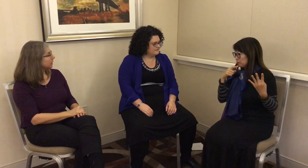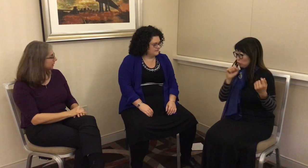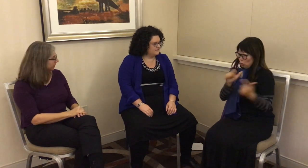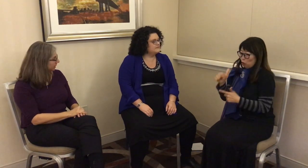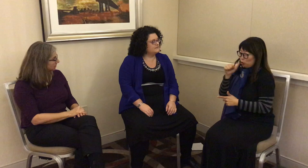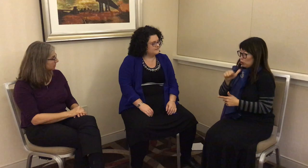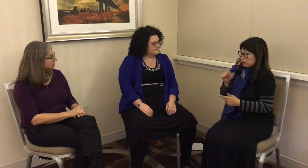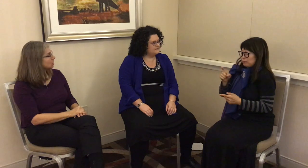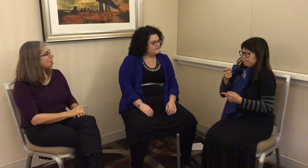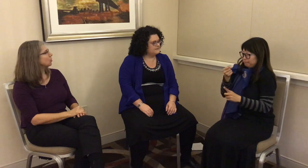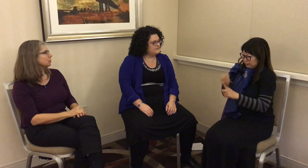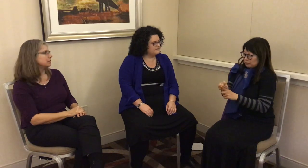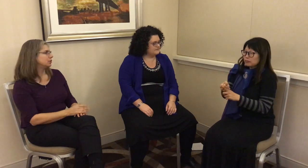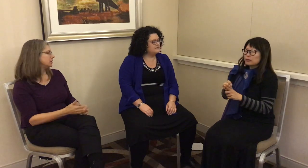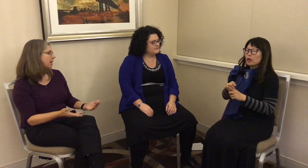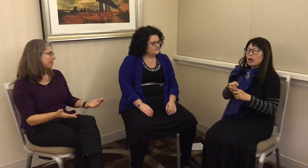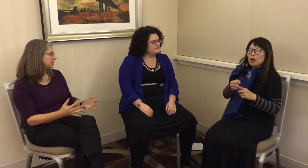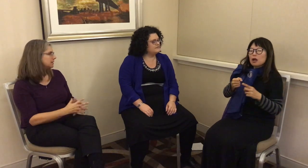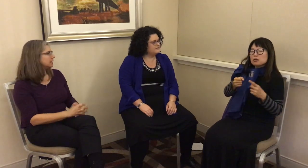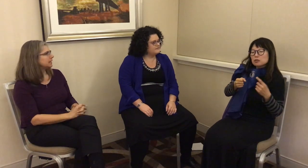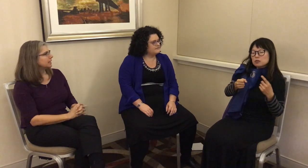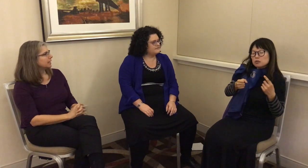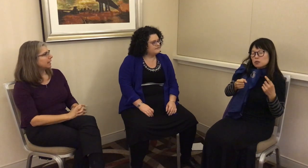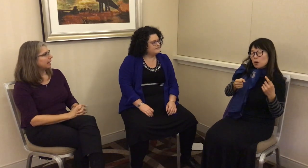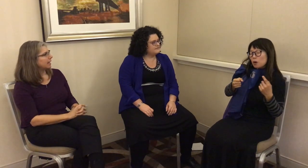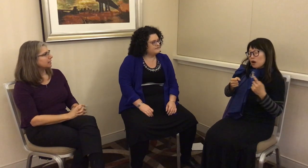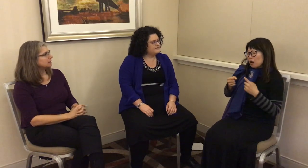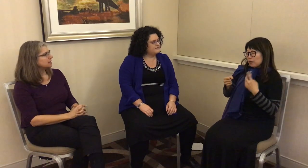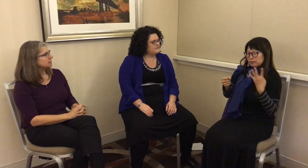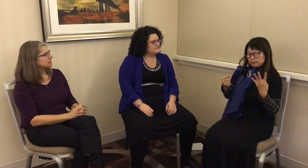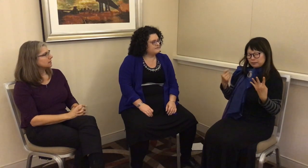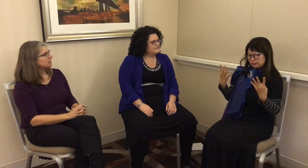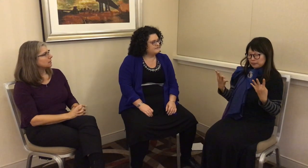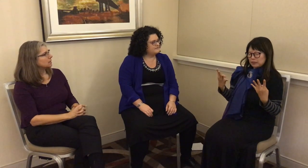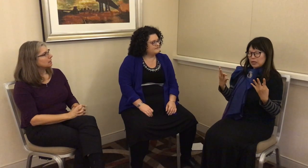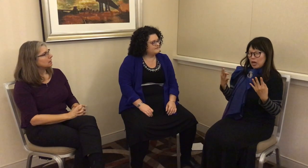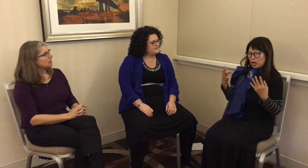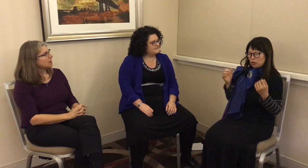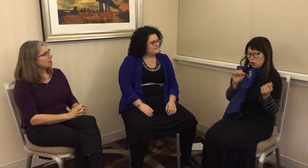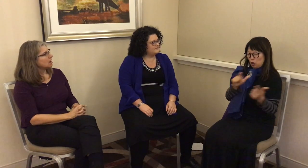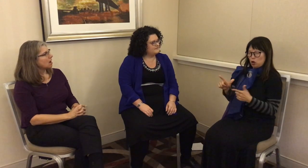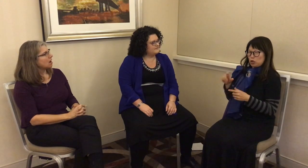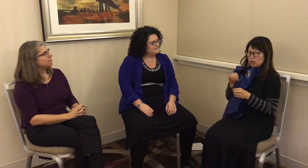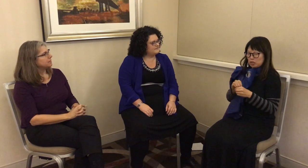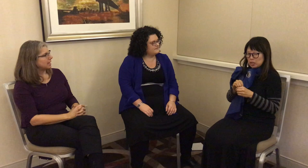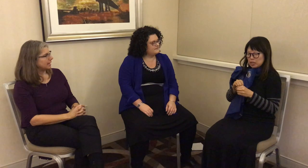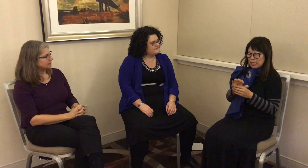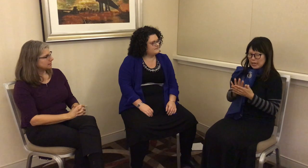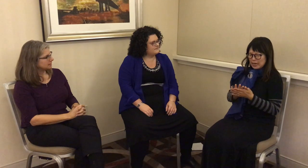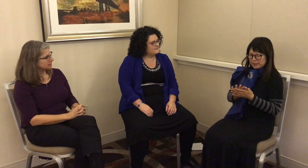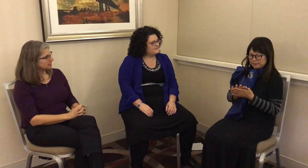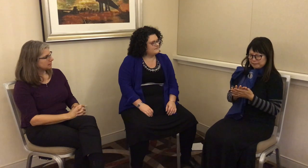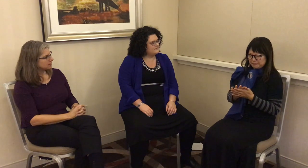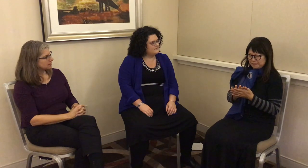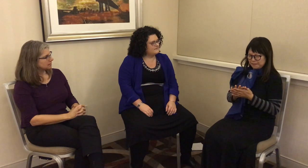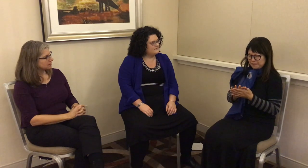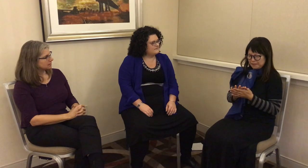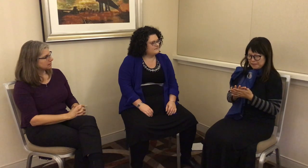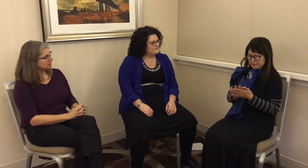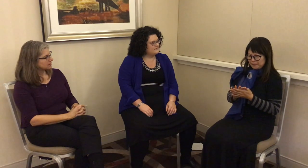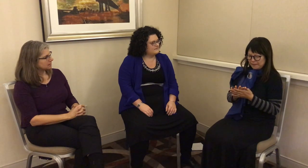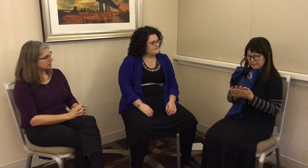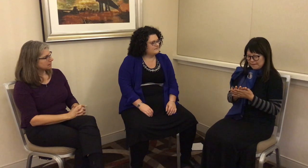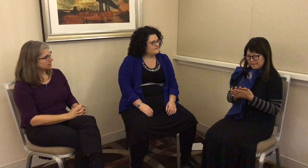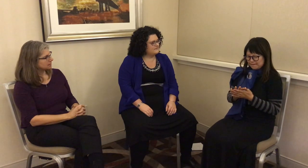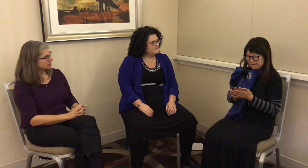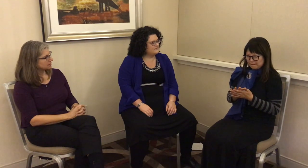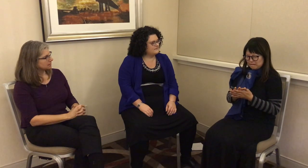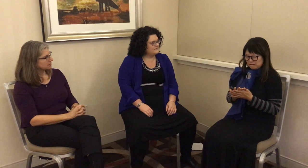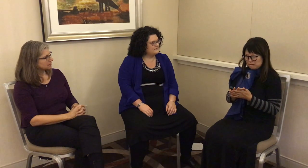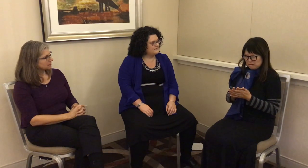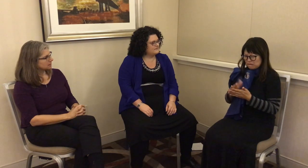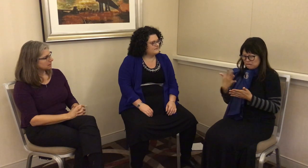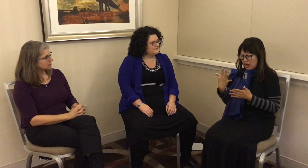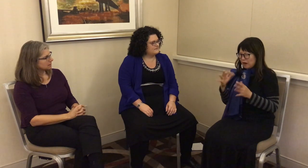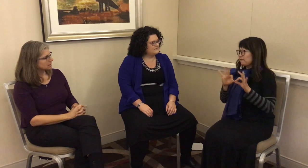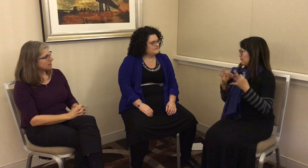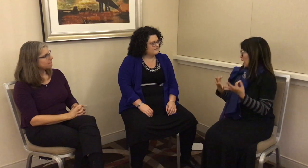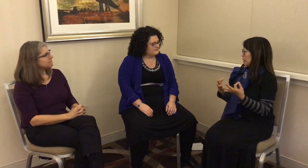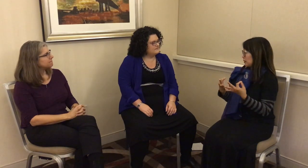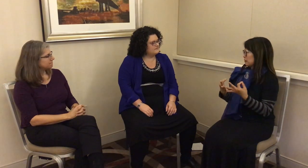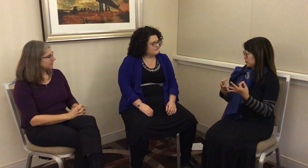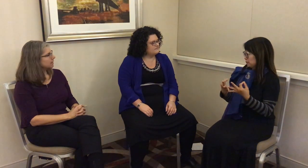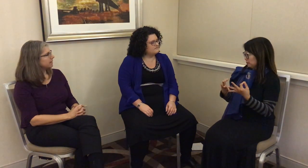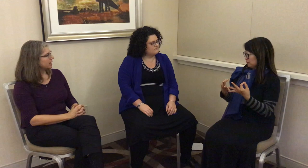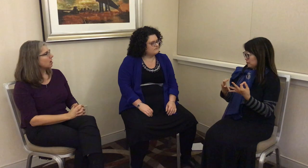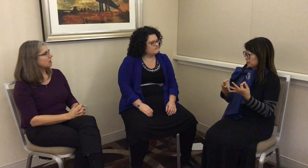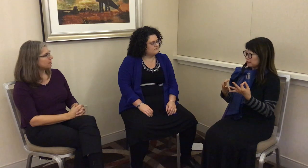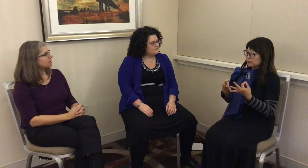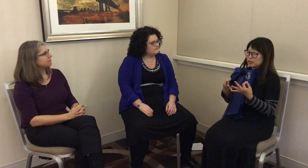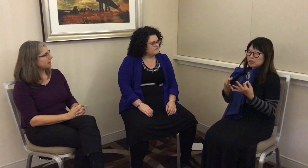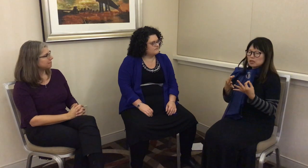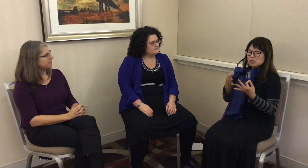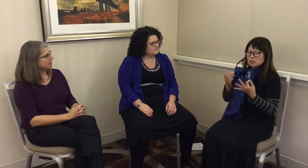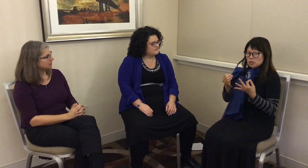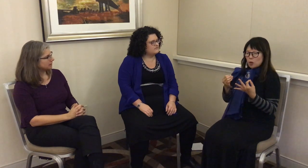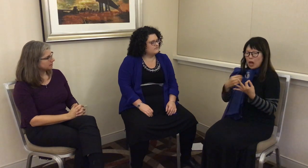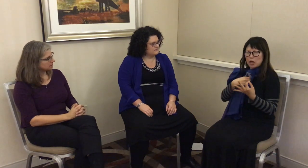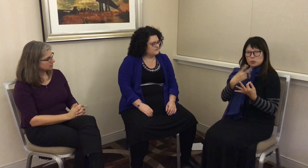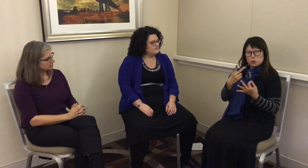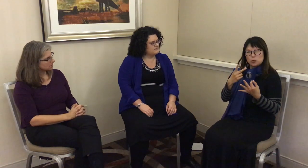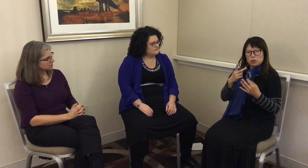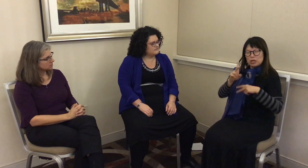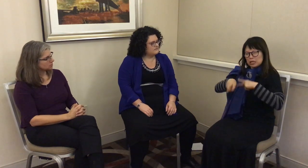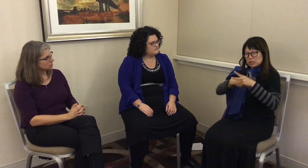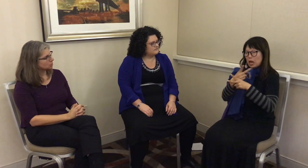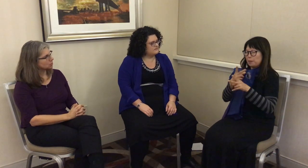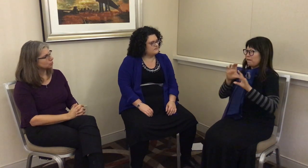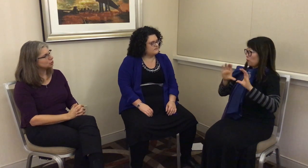hearing – all girls, it just so happened. Of the eight, they are among five families,